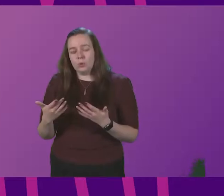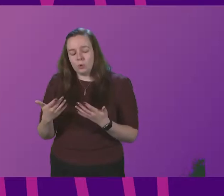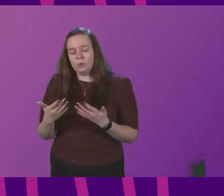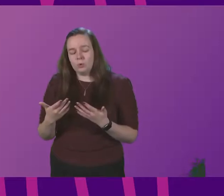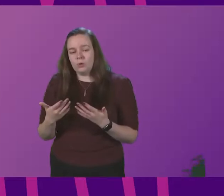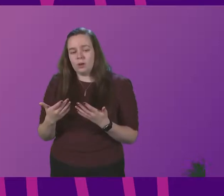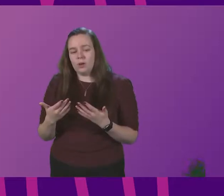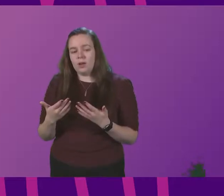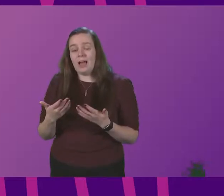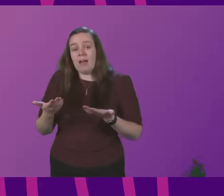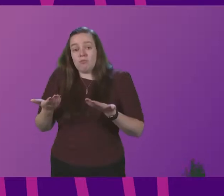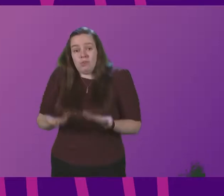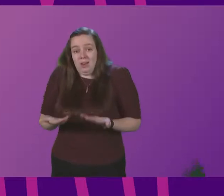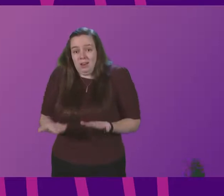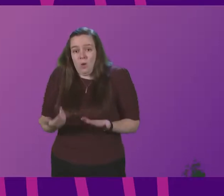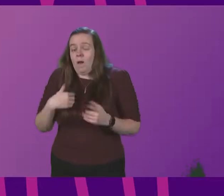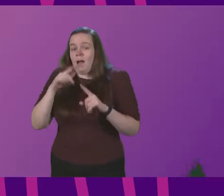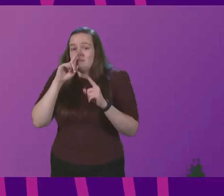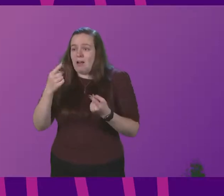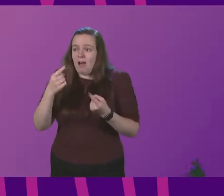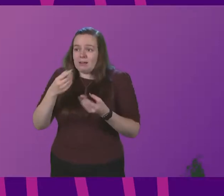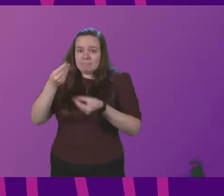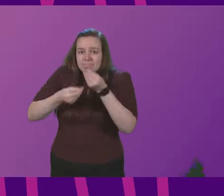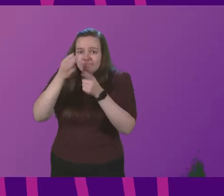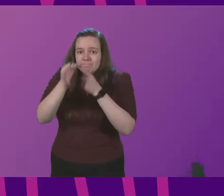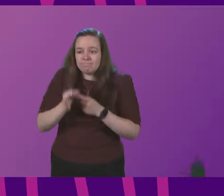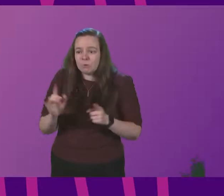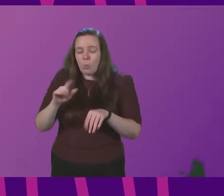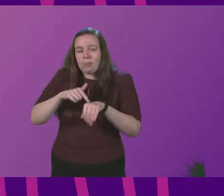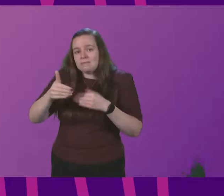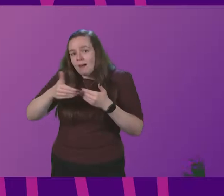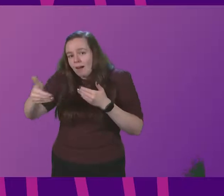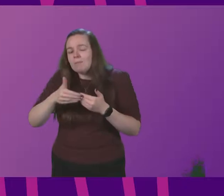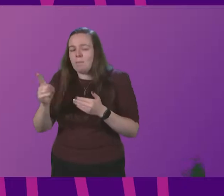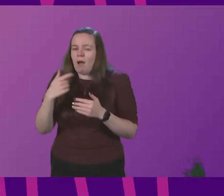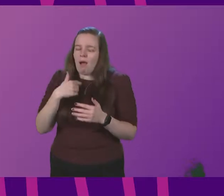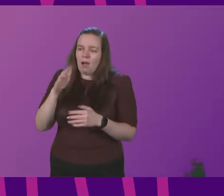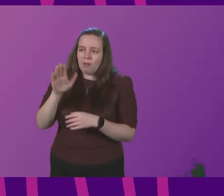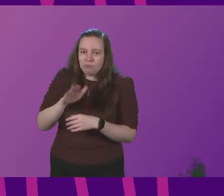I cannot at this stage prescribe the timescale, but I give the Parliament the assurance that